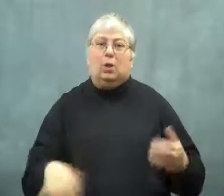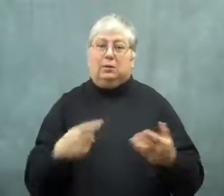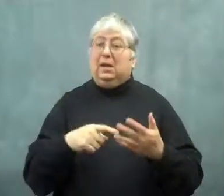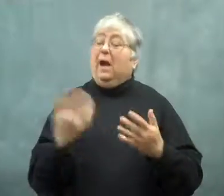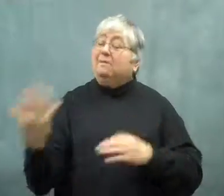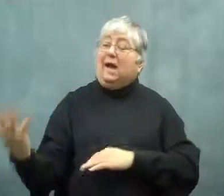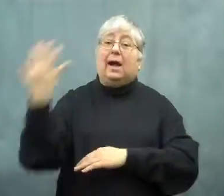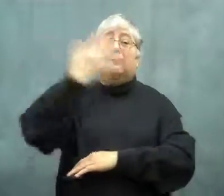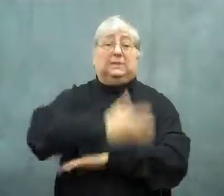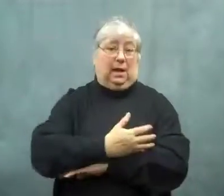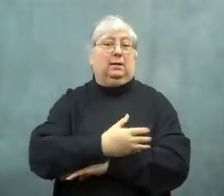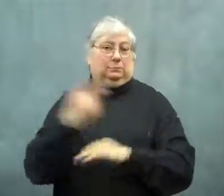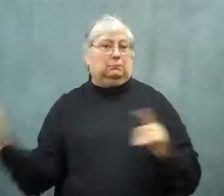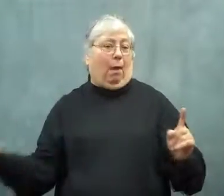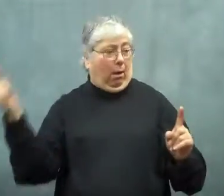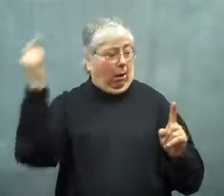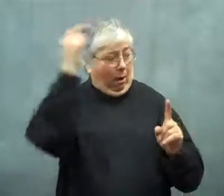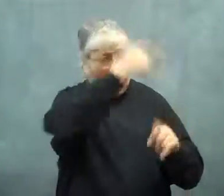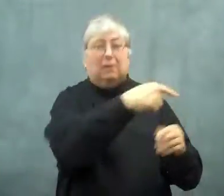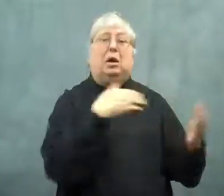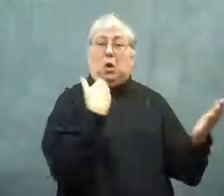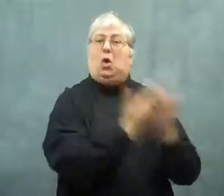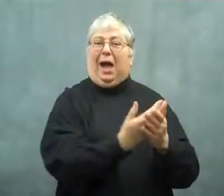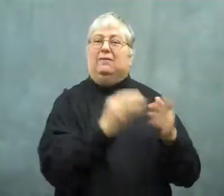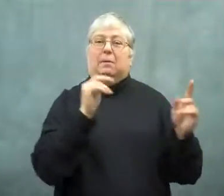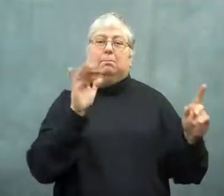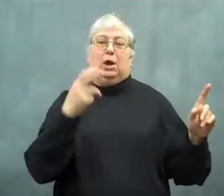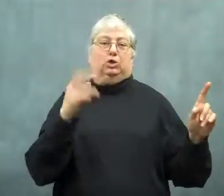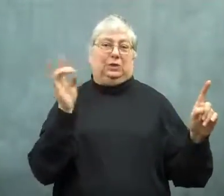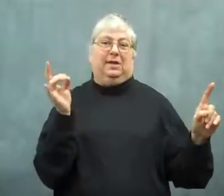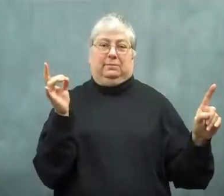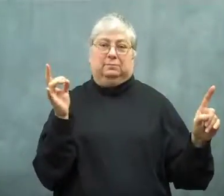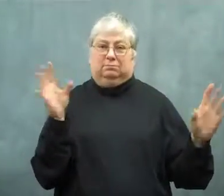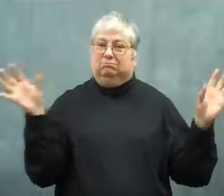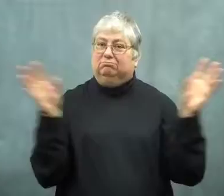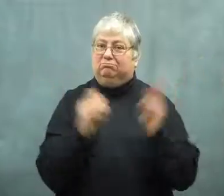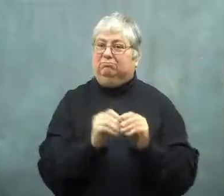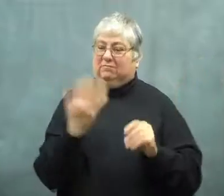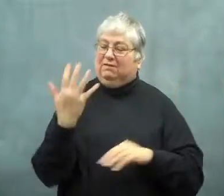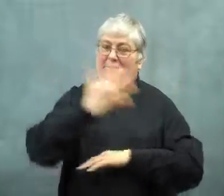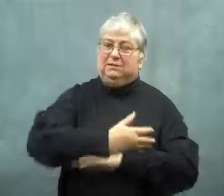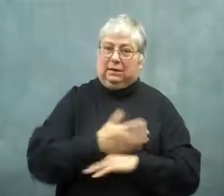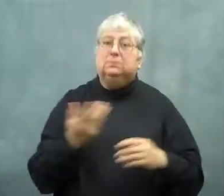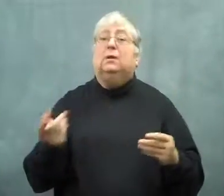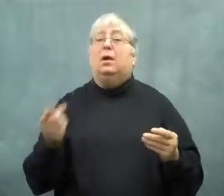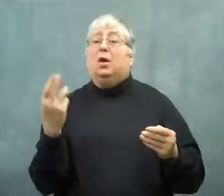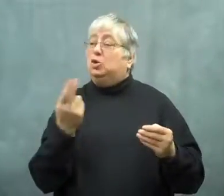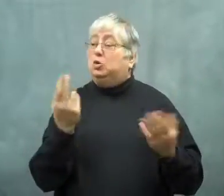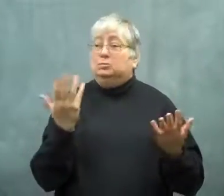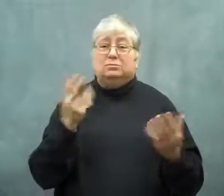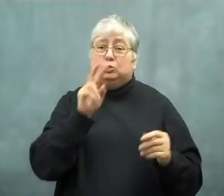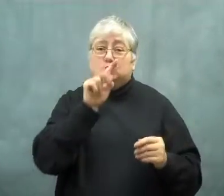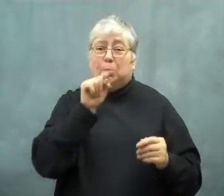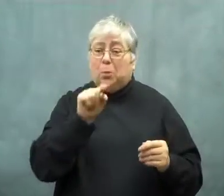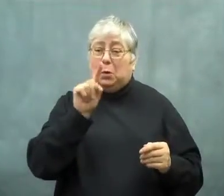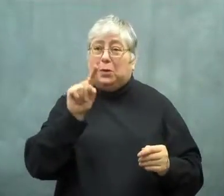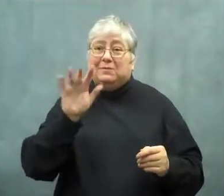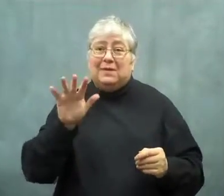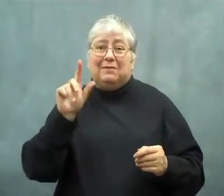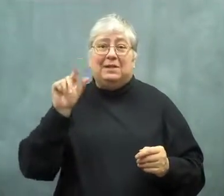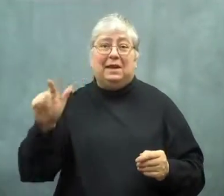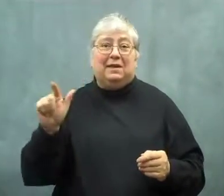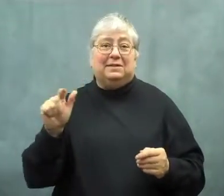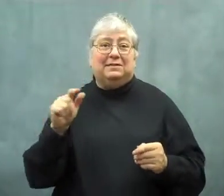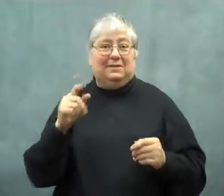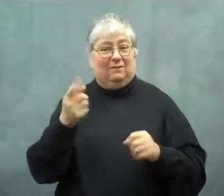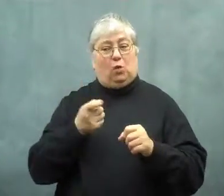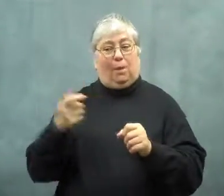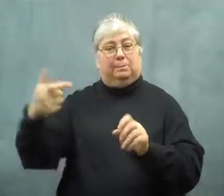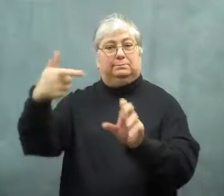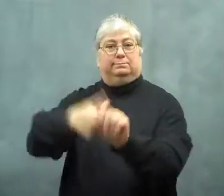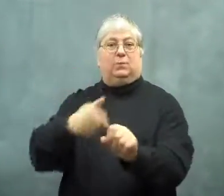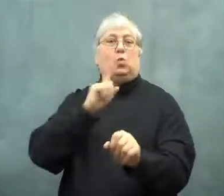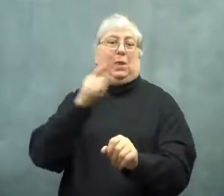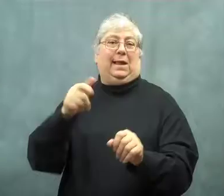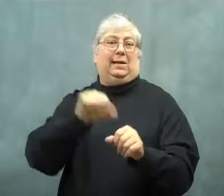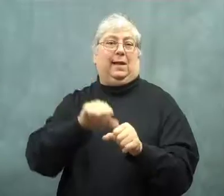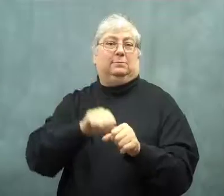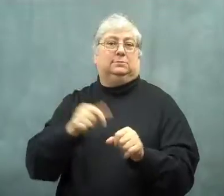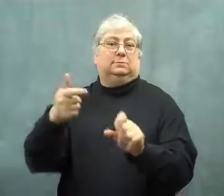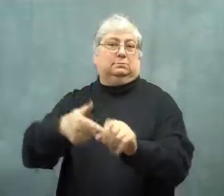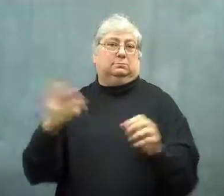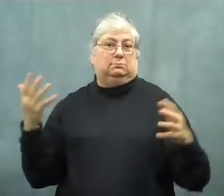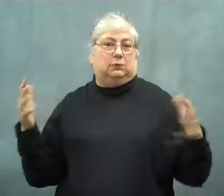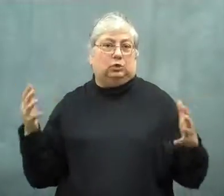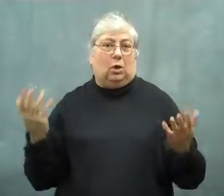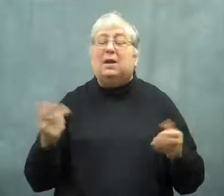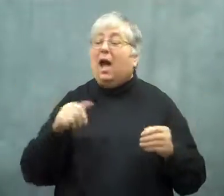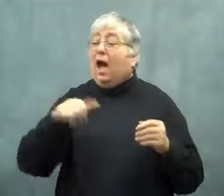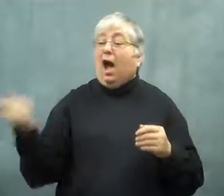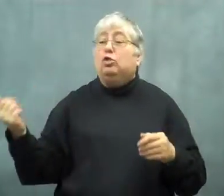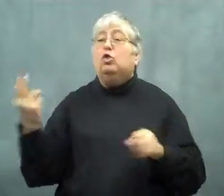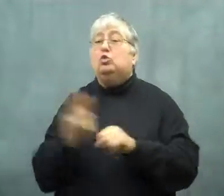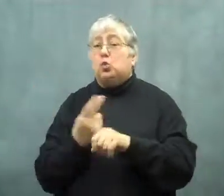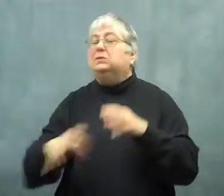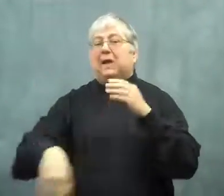The trip took five days, ending on March 8.